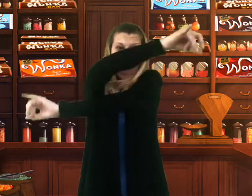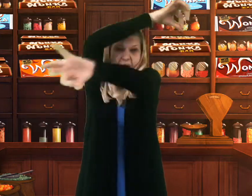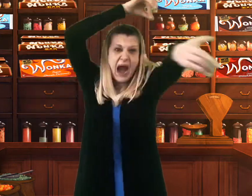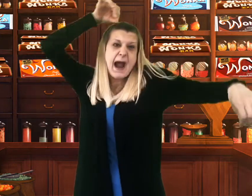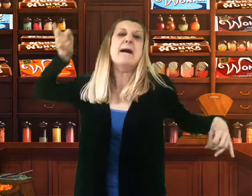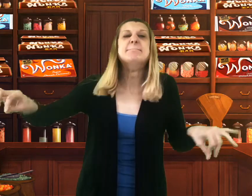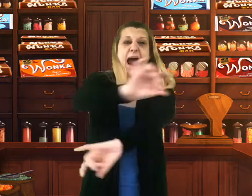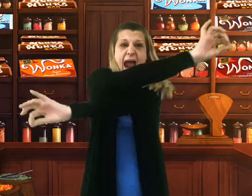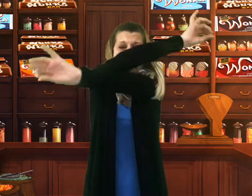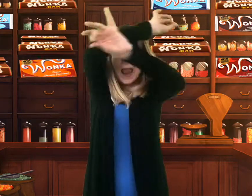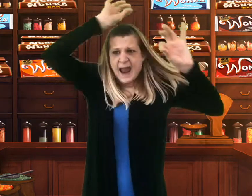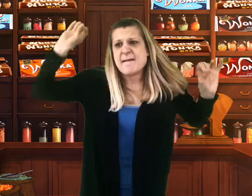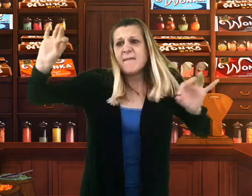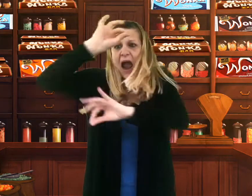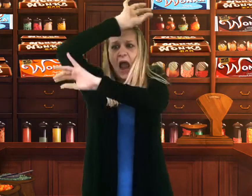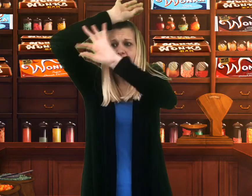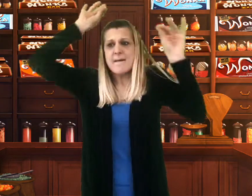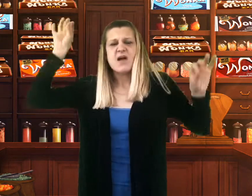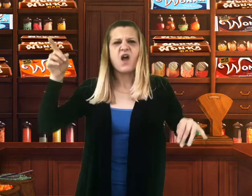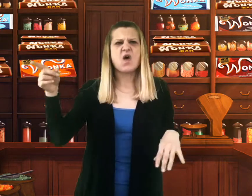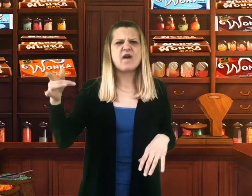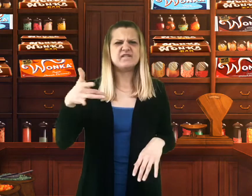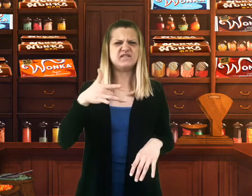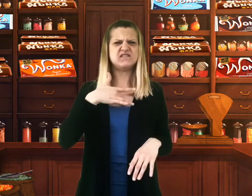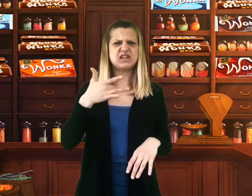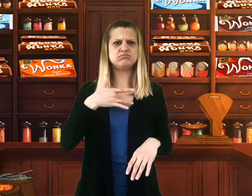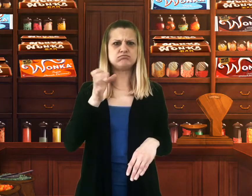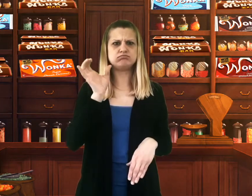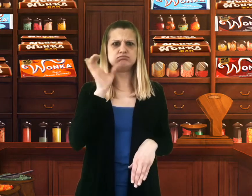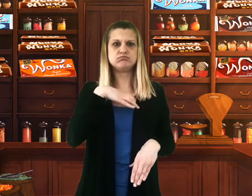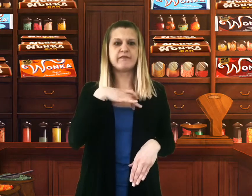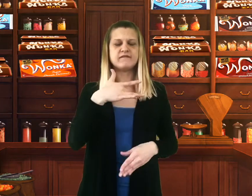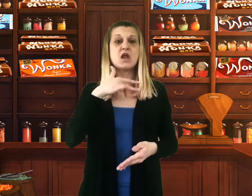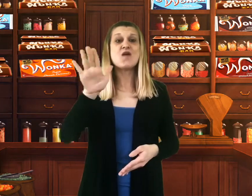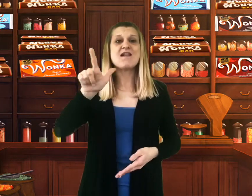While the crowd pushed and shouted all around him, there was a peculiar floating sensation coming over him.